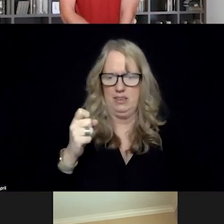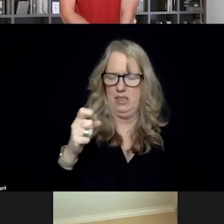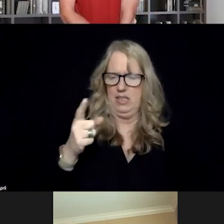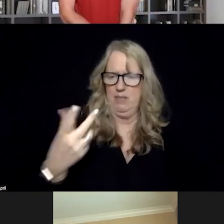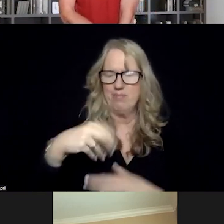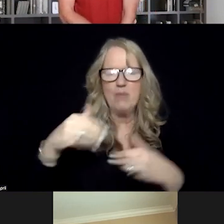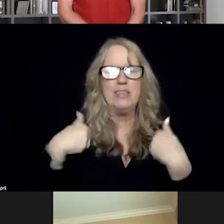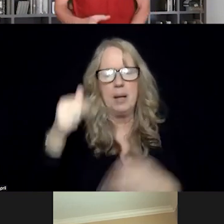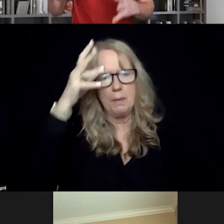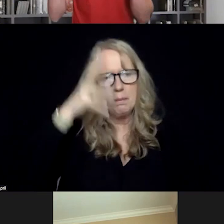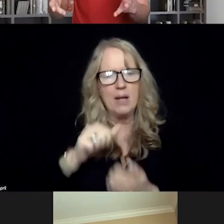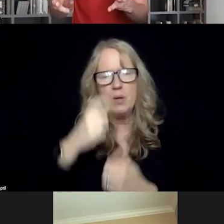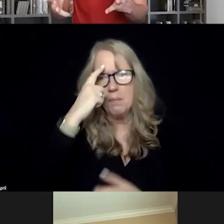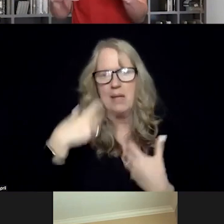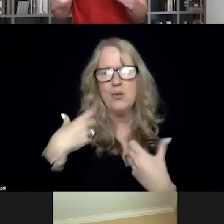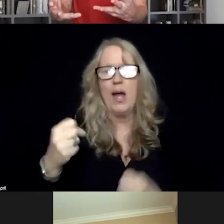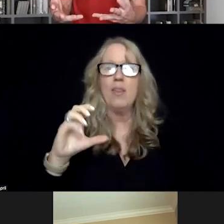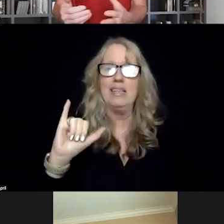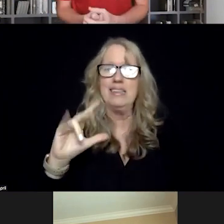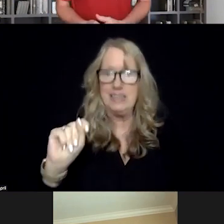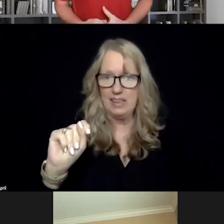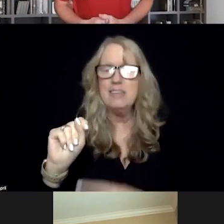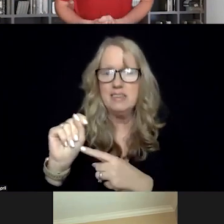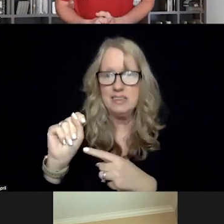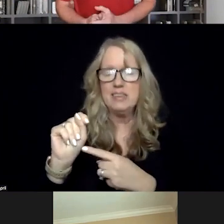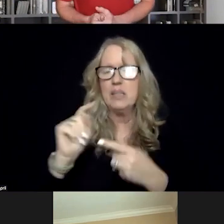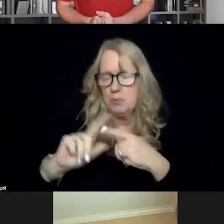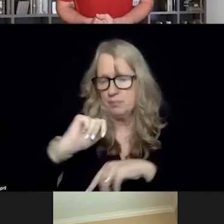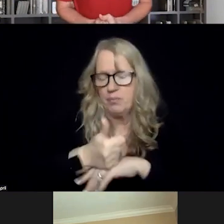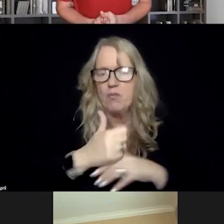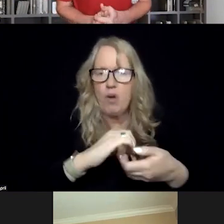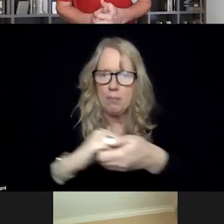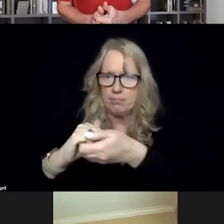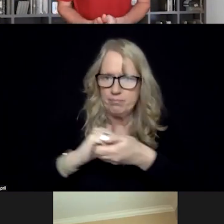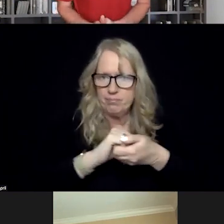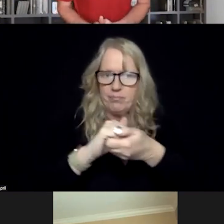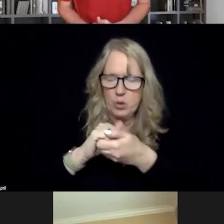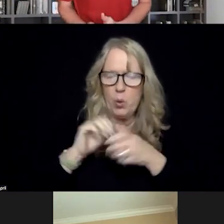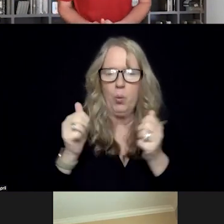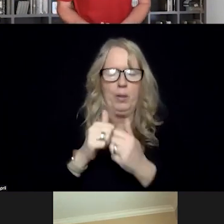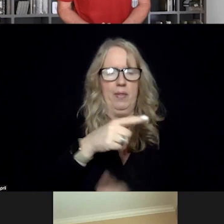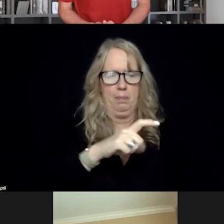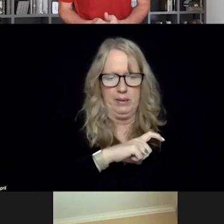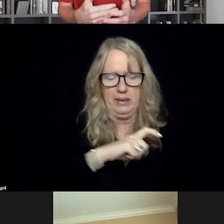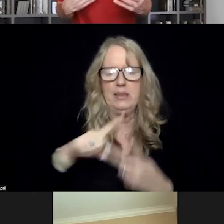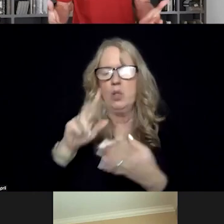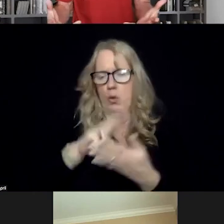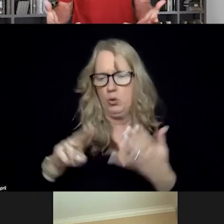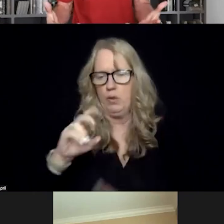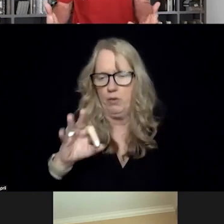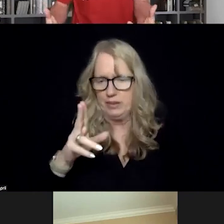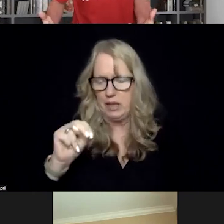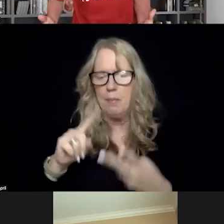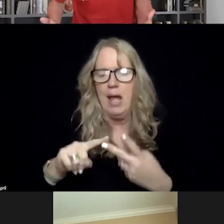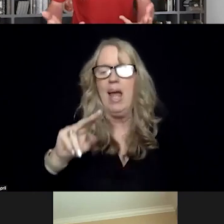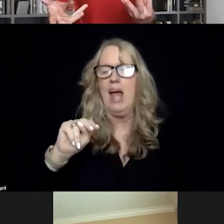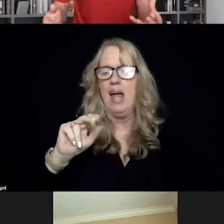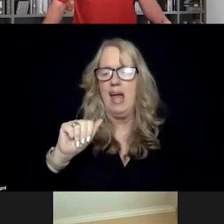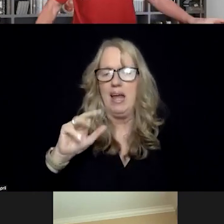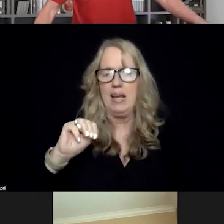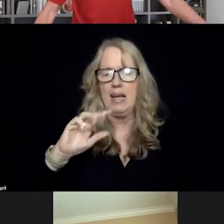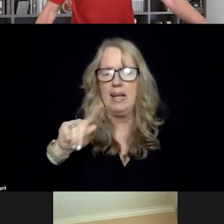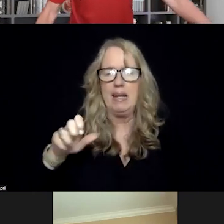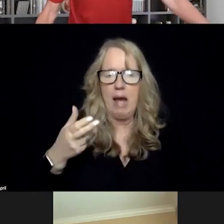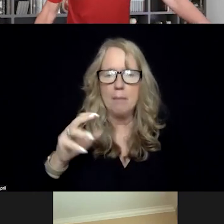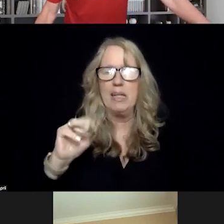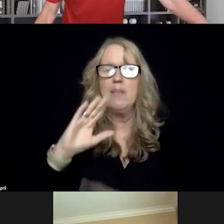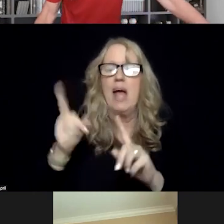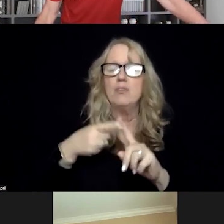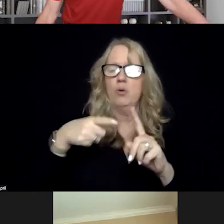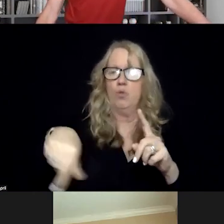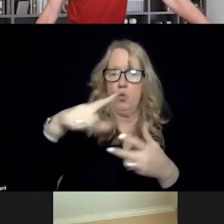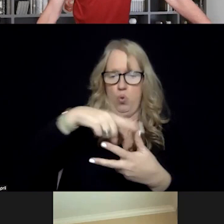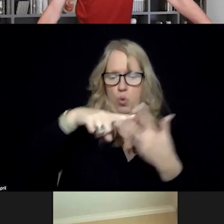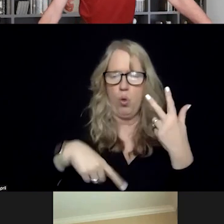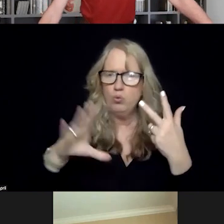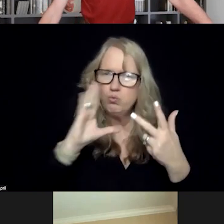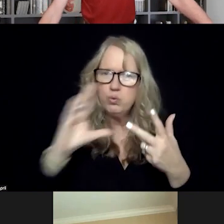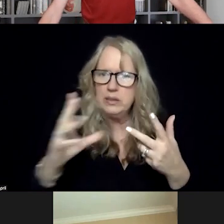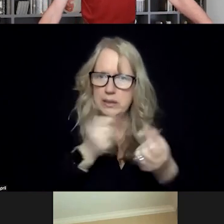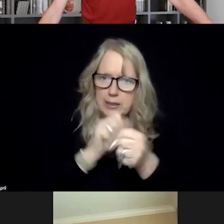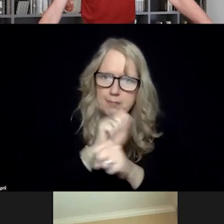MAN WITH MENTAL HEALTH ISSUES. OKAY. HERE IS THE QUESTION.